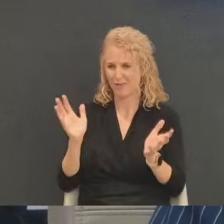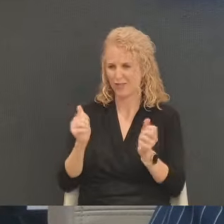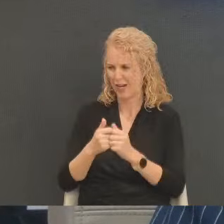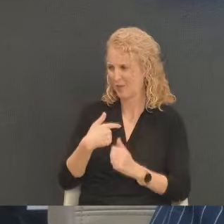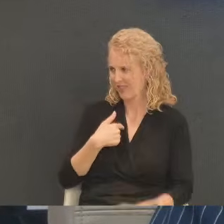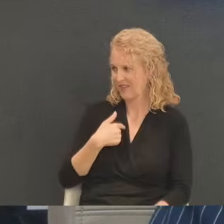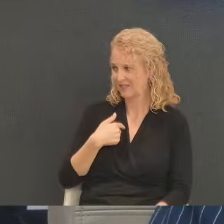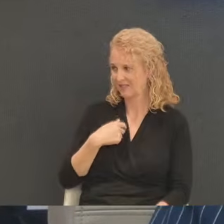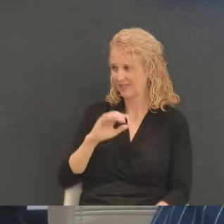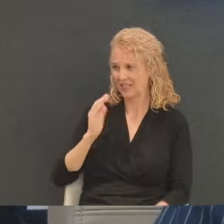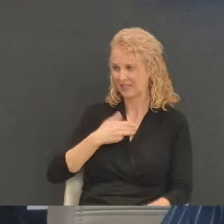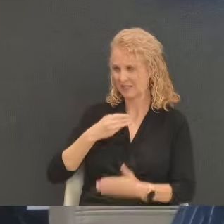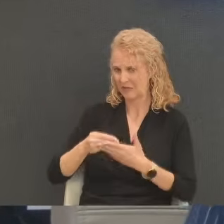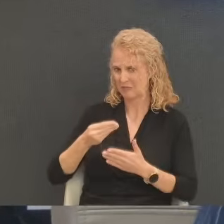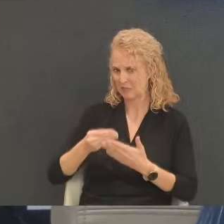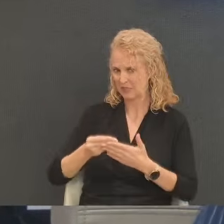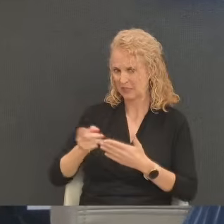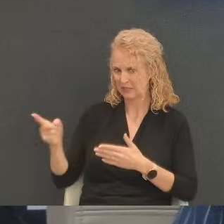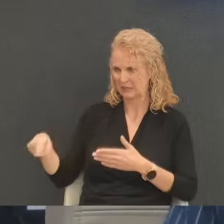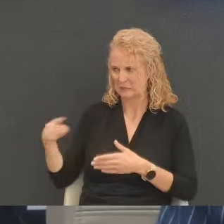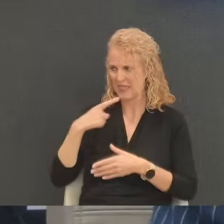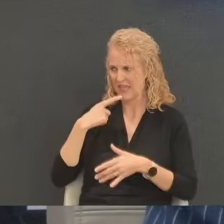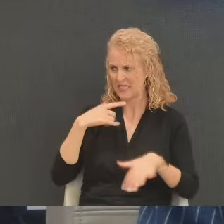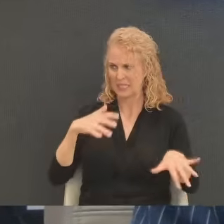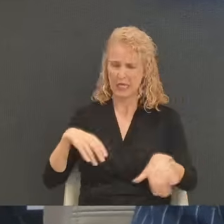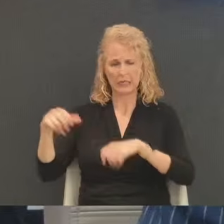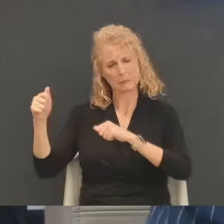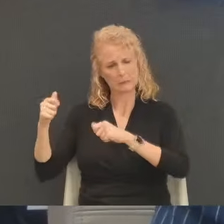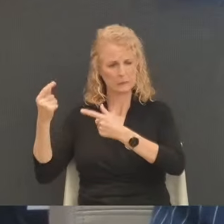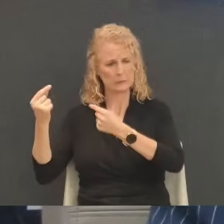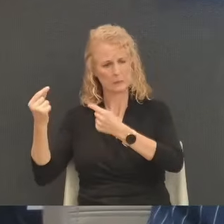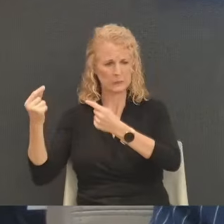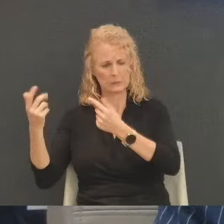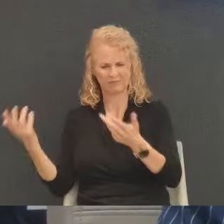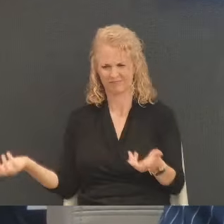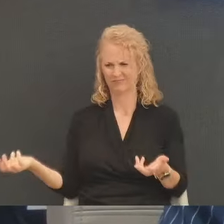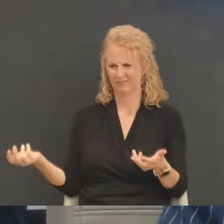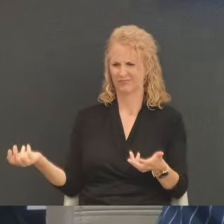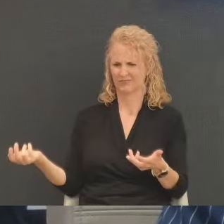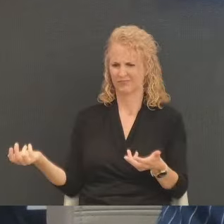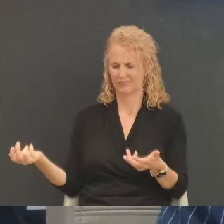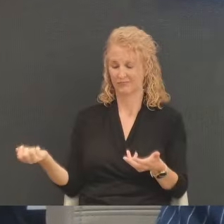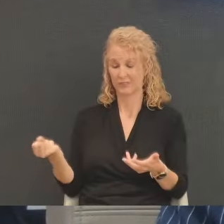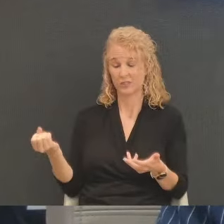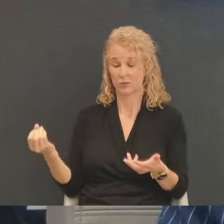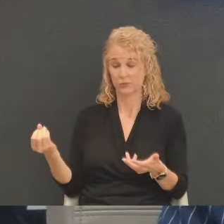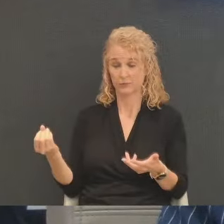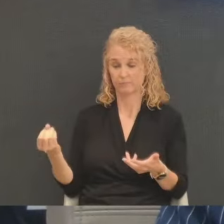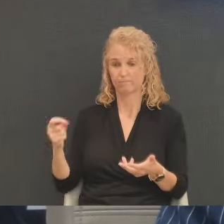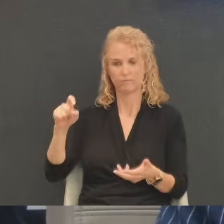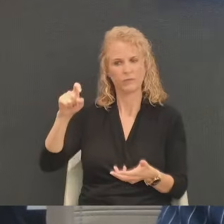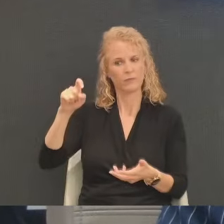and Hamilton County Commissioners and the city of Cincinnati. So, we've got a lot of money that we